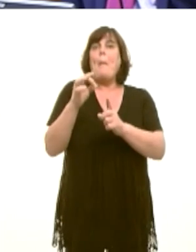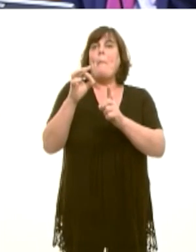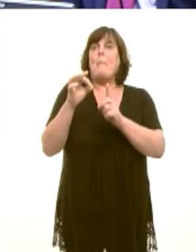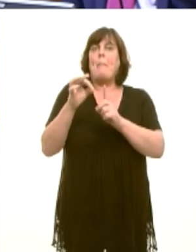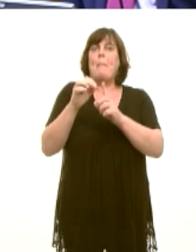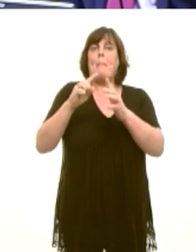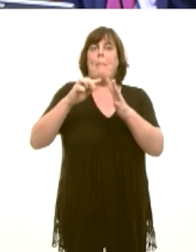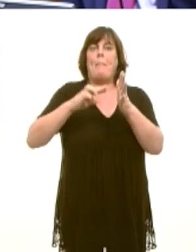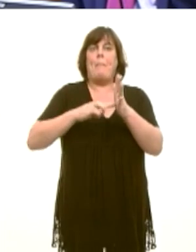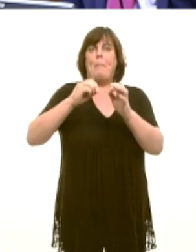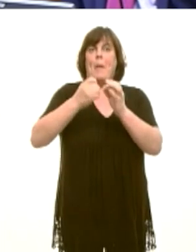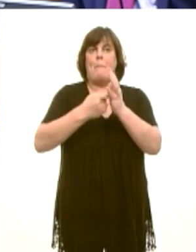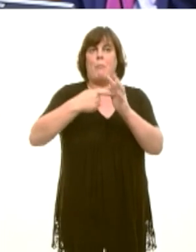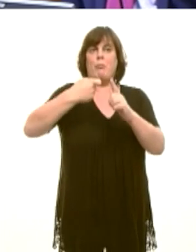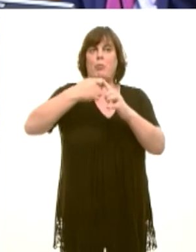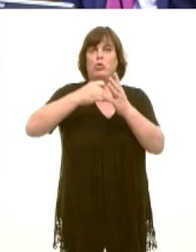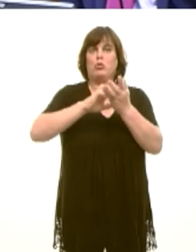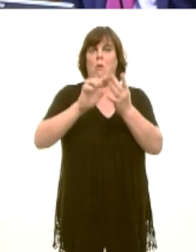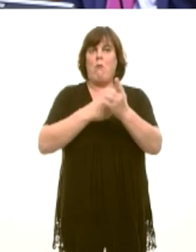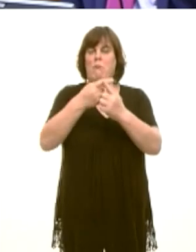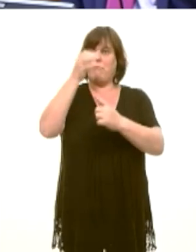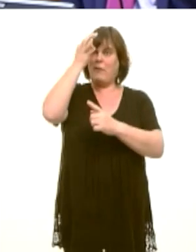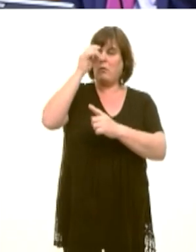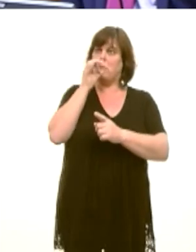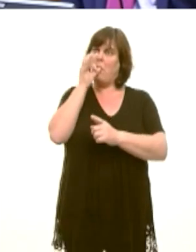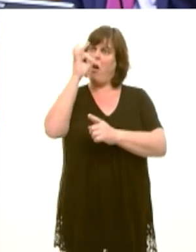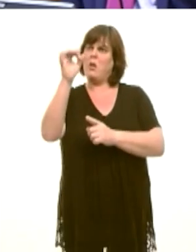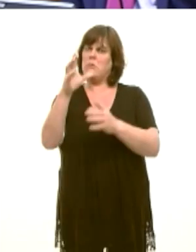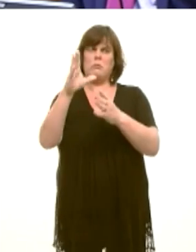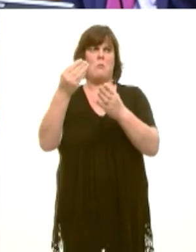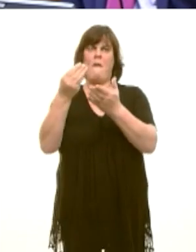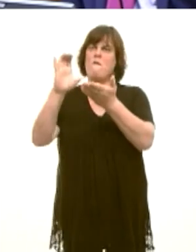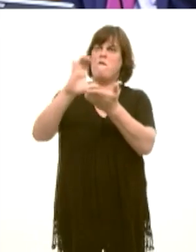funding for organisations that she has saidóand Iíve no reason to doubt what she saidóprovide